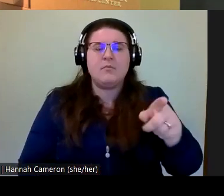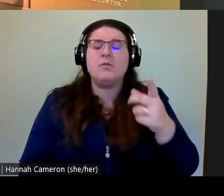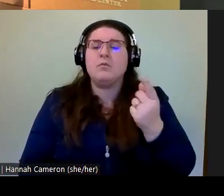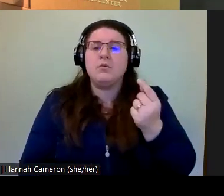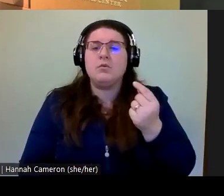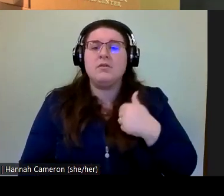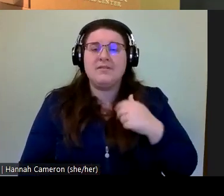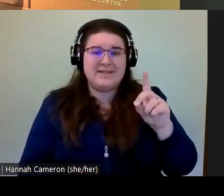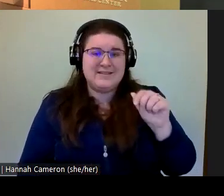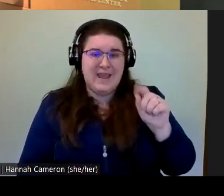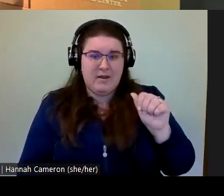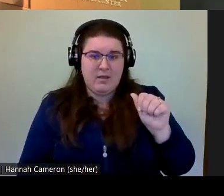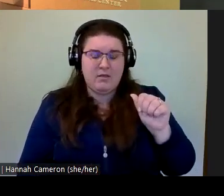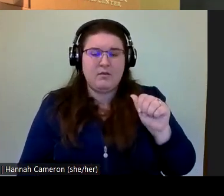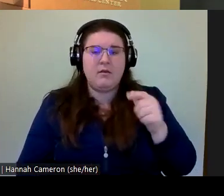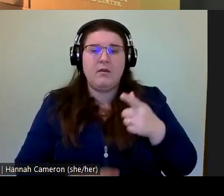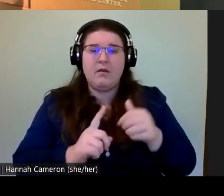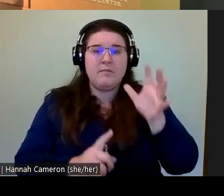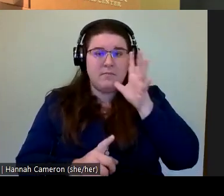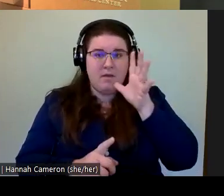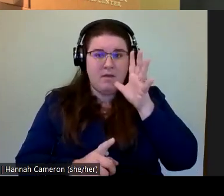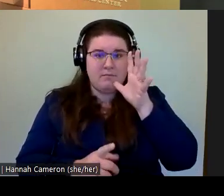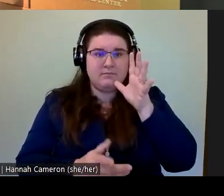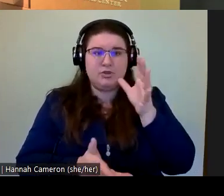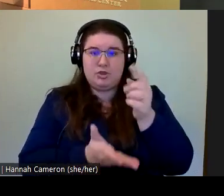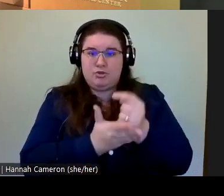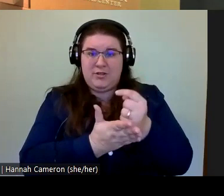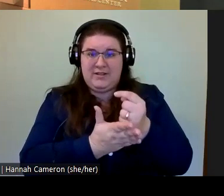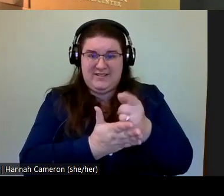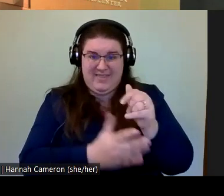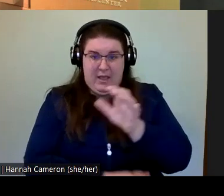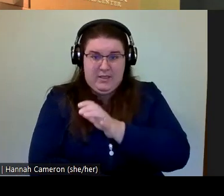uh the moms that were treated in these clinics before we put this model in place and then we had